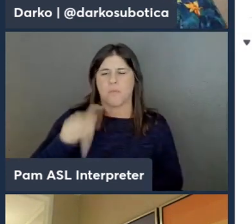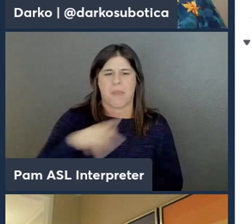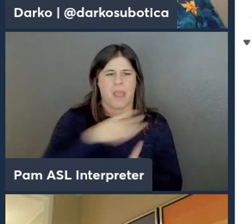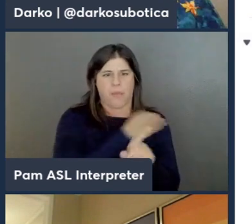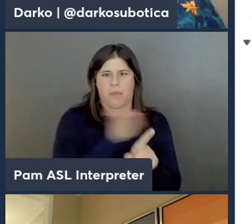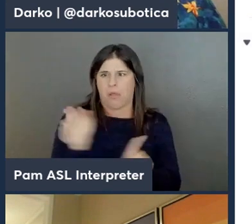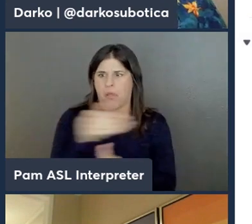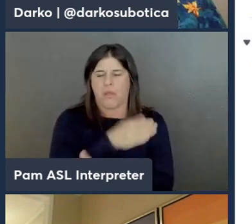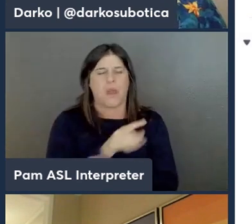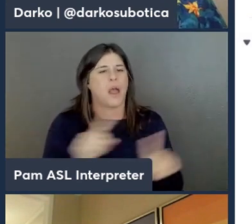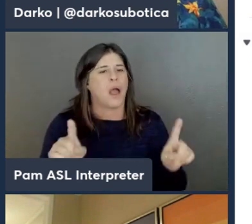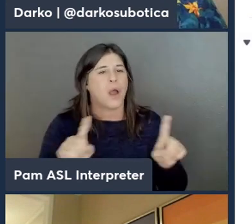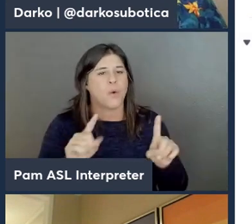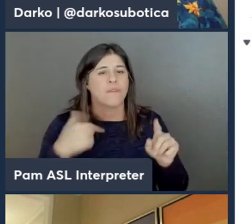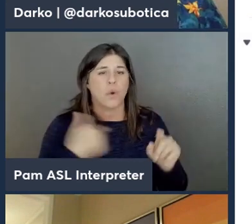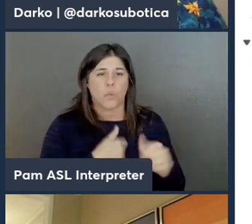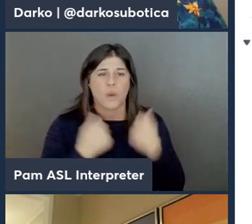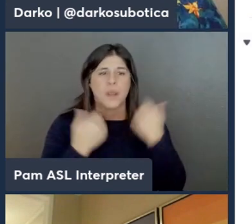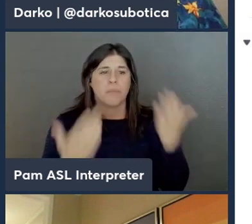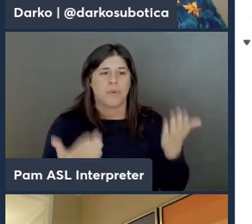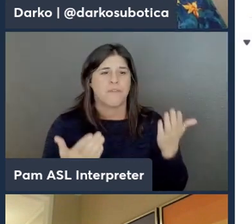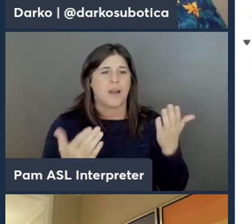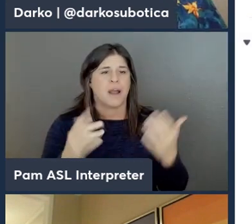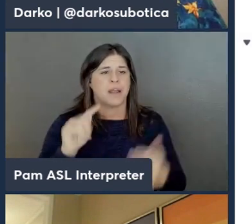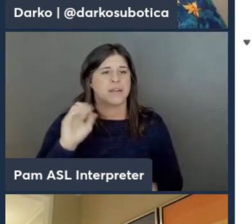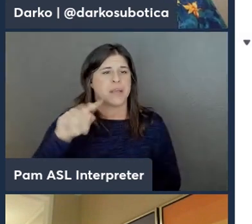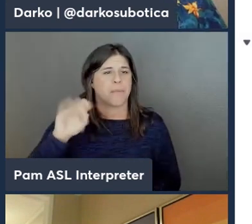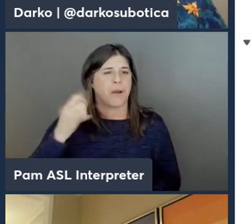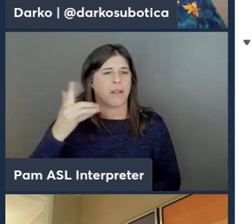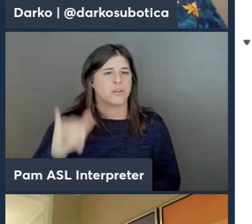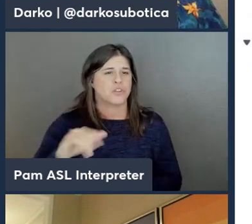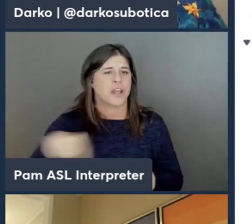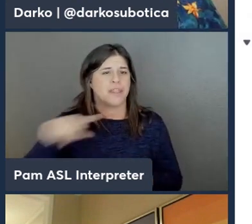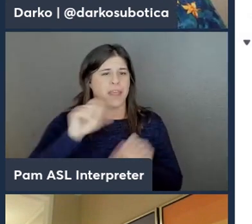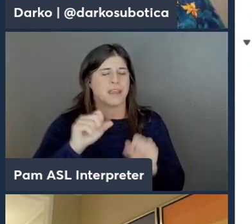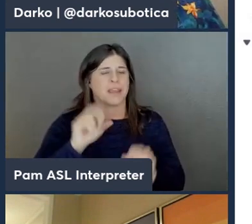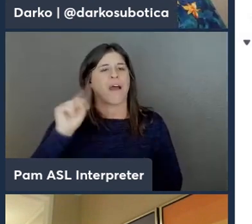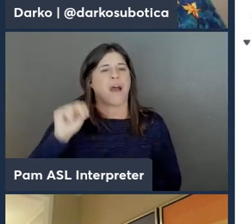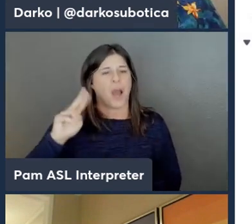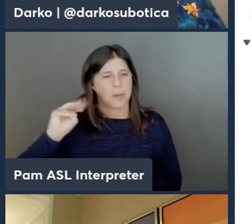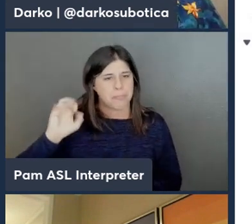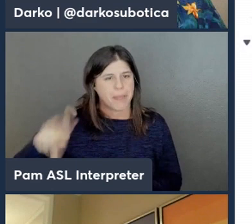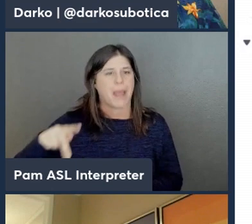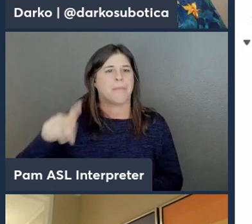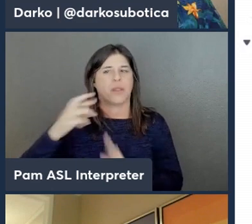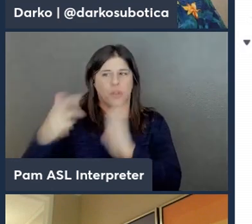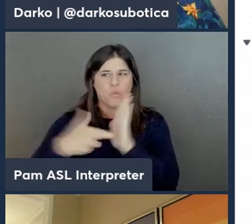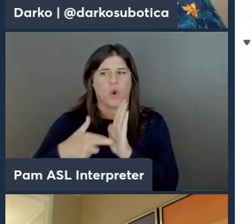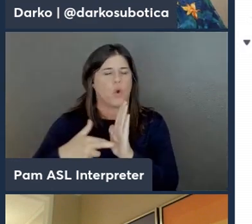we do do provide capability, where somebody can unmap a role. So if for some reason you want to